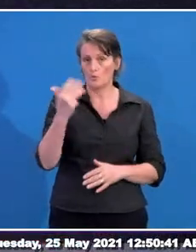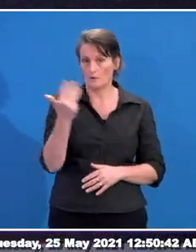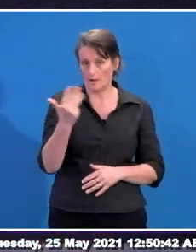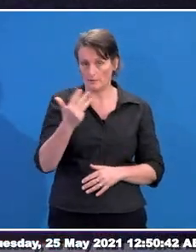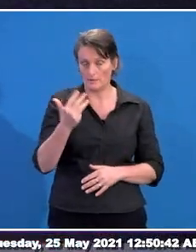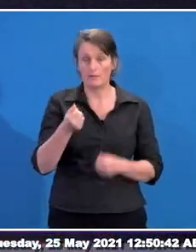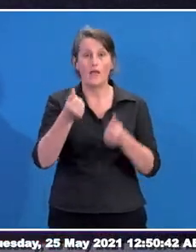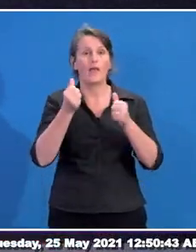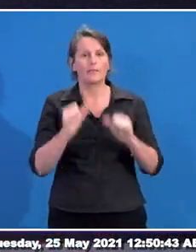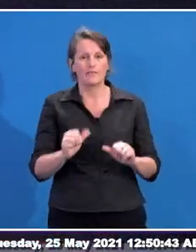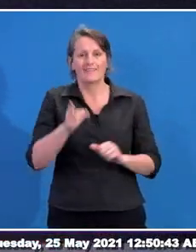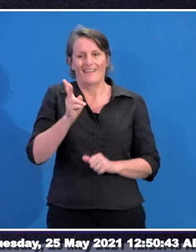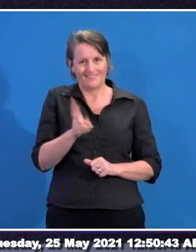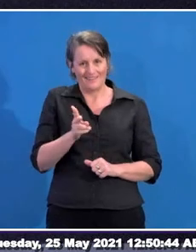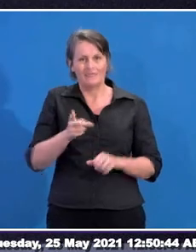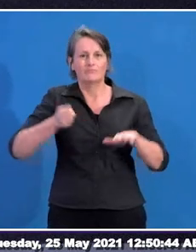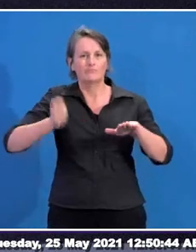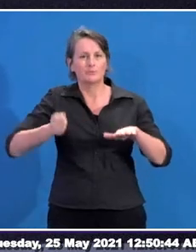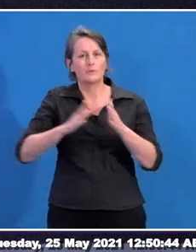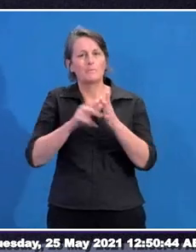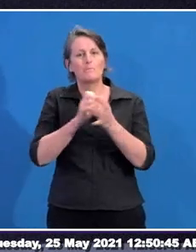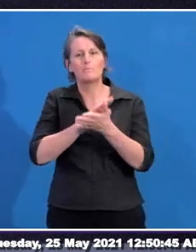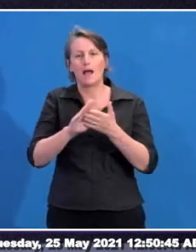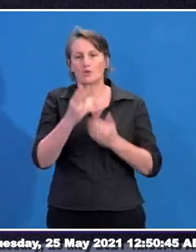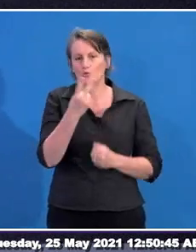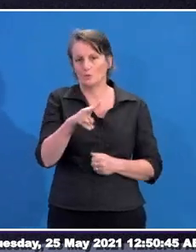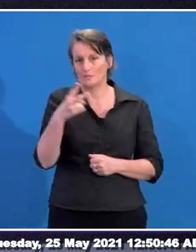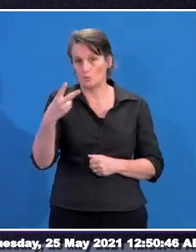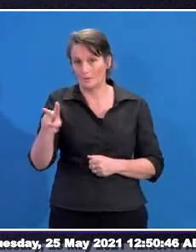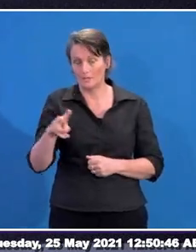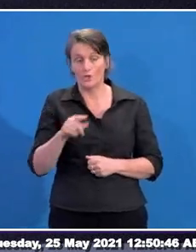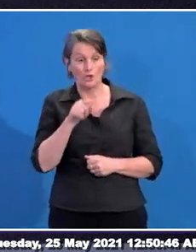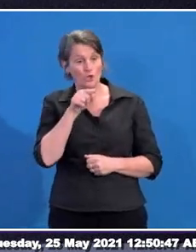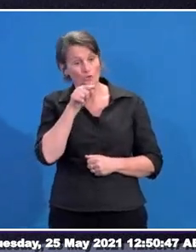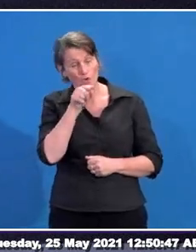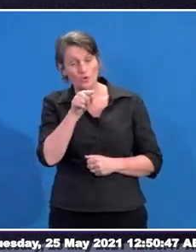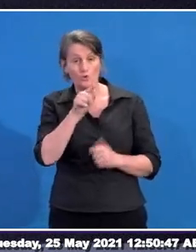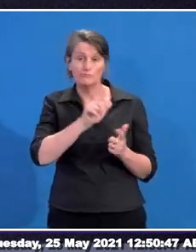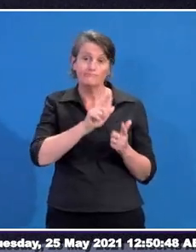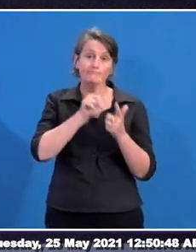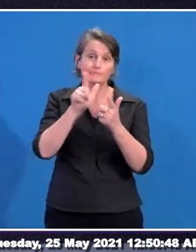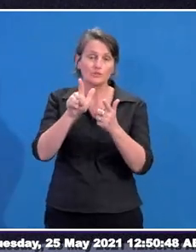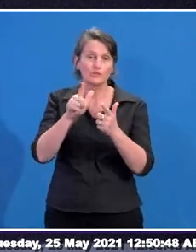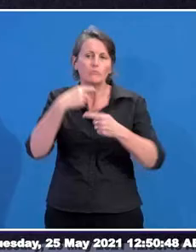was another hearing in March 2020. So you just went, you didn't have to give |evidence in that court case. SOPHIA: No.